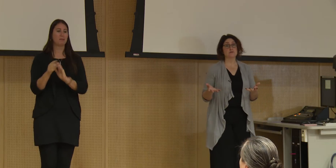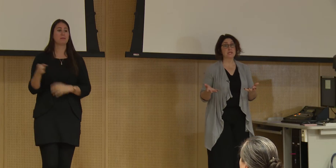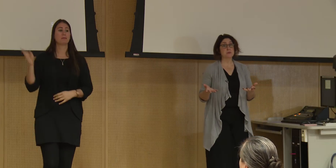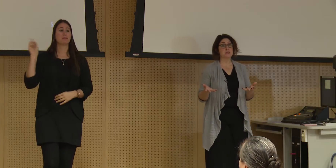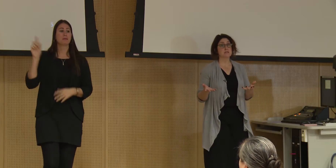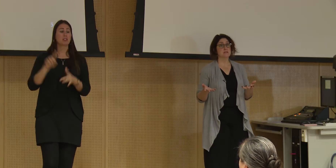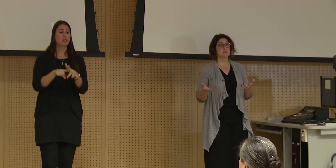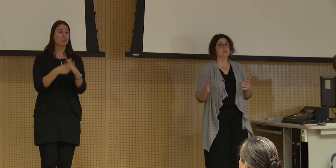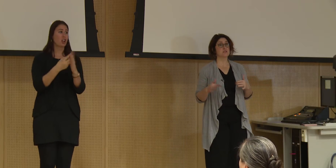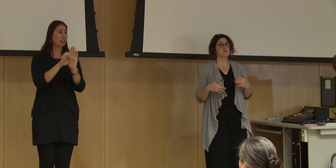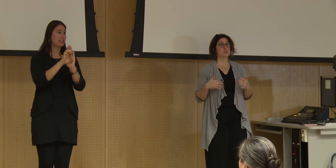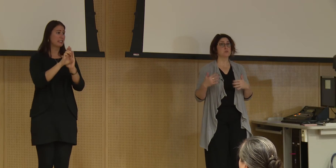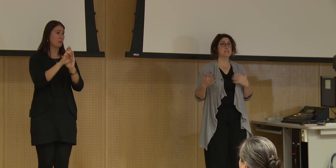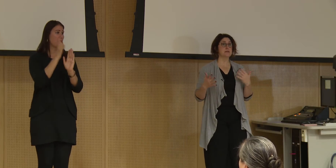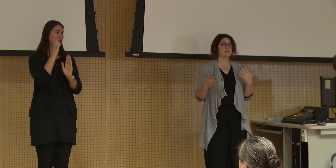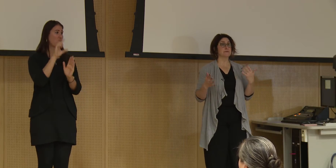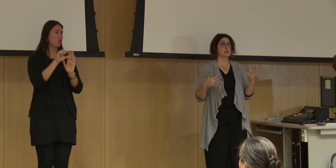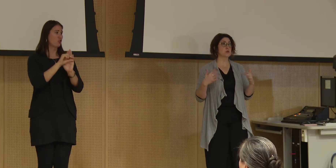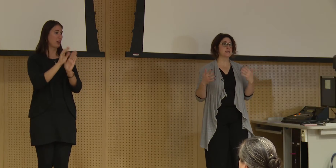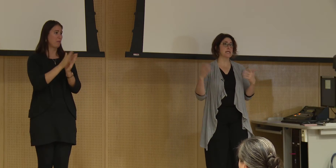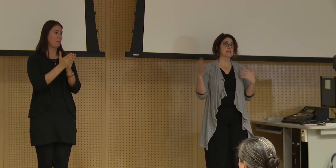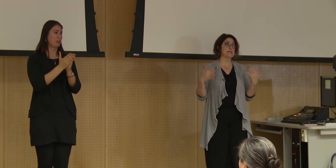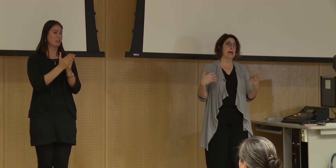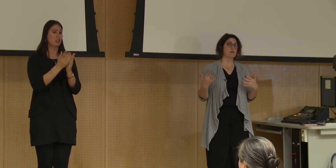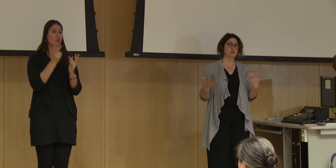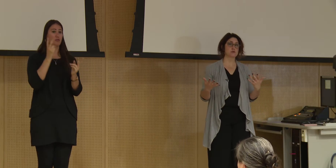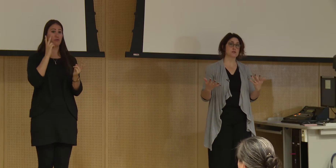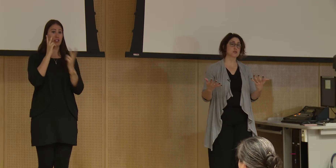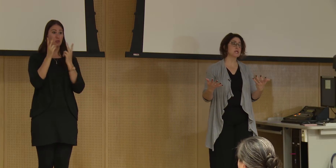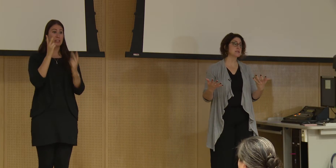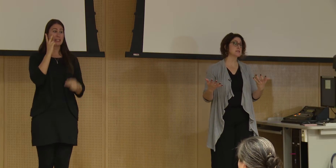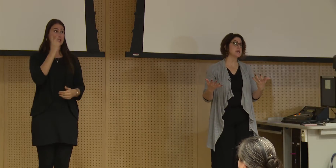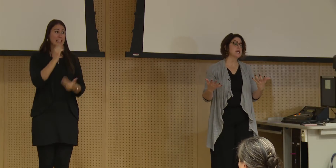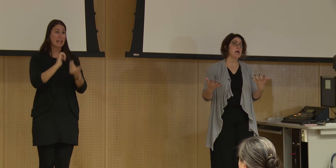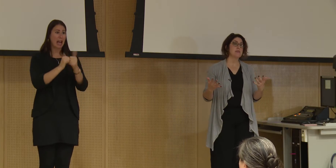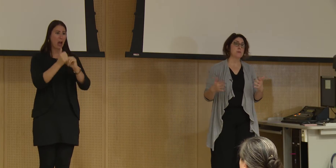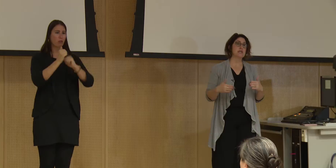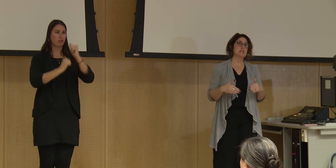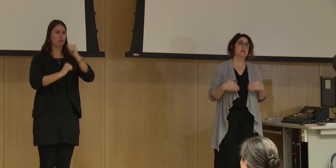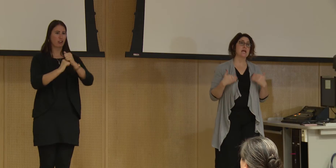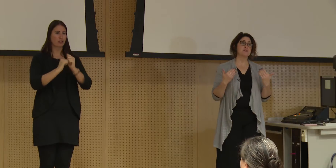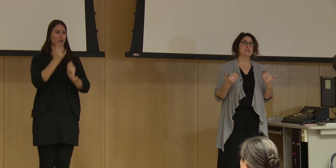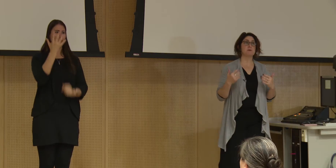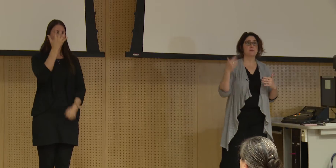of Gradebooks to just visually get orientated to how the structure looks. And then we can dive in and maybe create